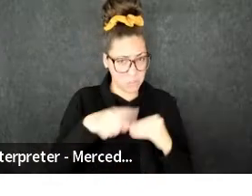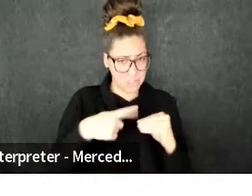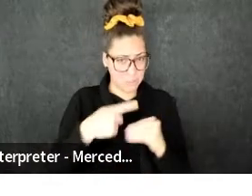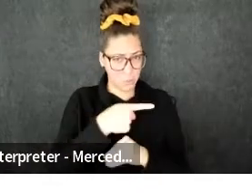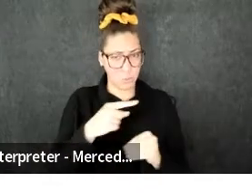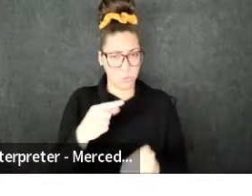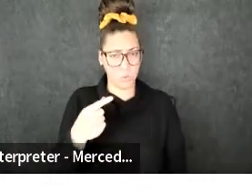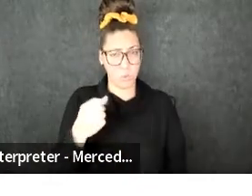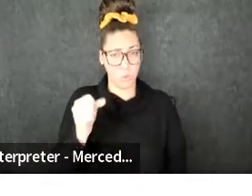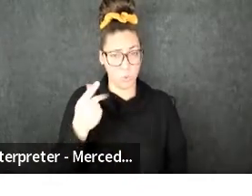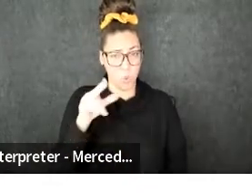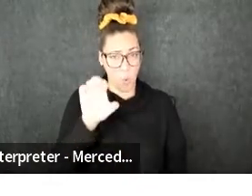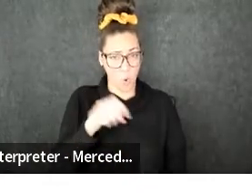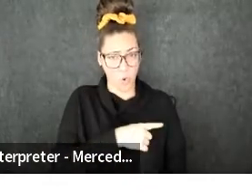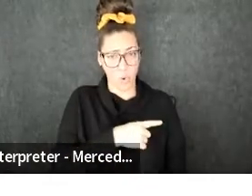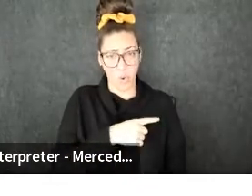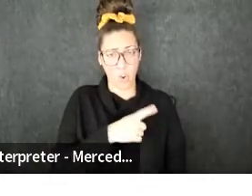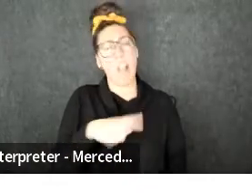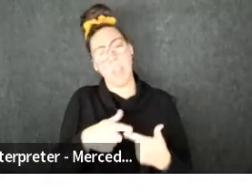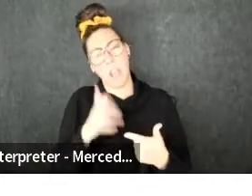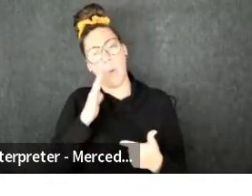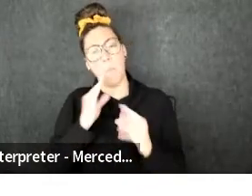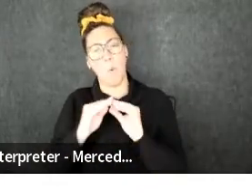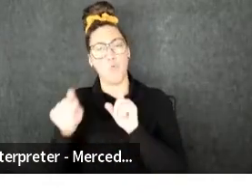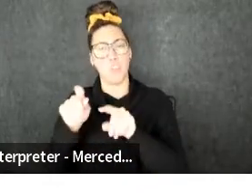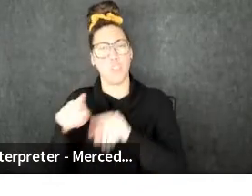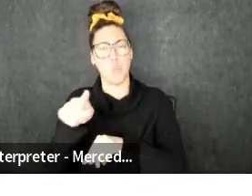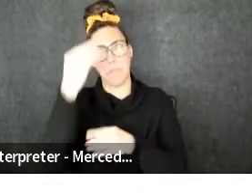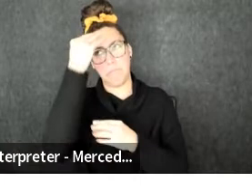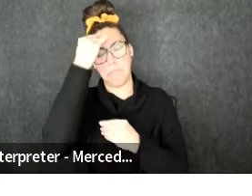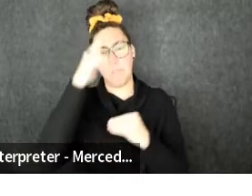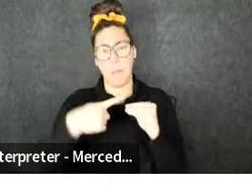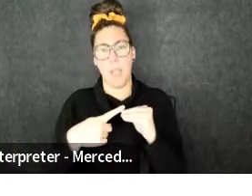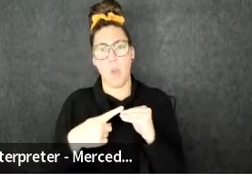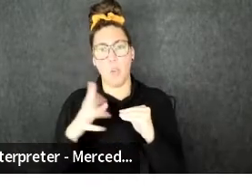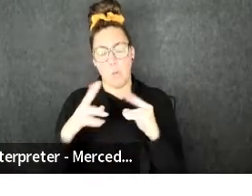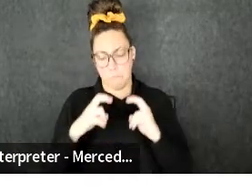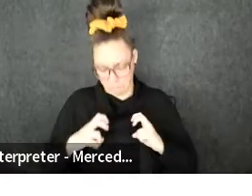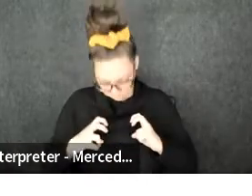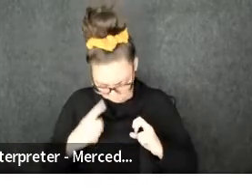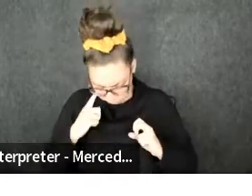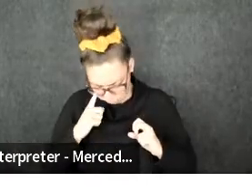and then I'm going to go on to some questions you can consider when you're thinking about or reflecting on these scores,